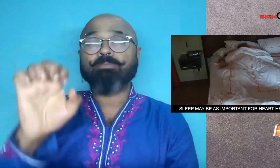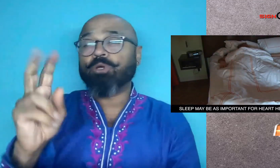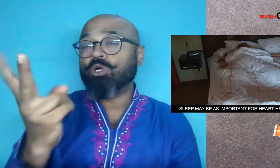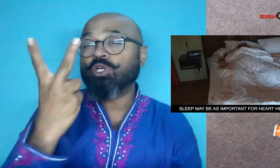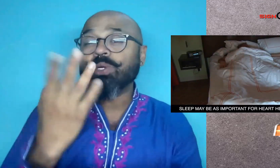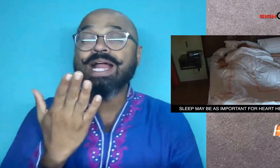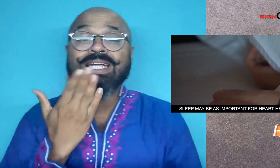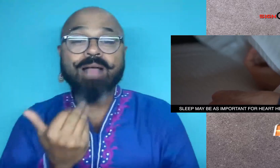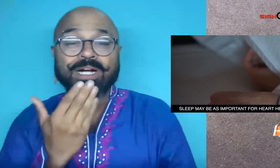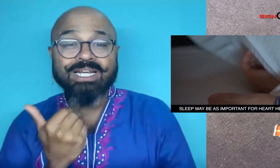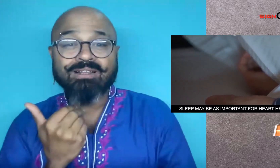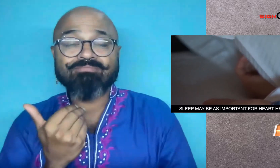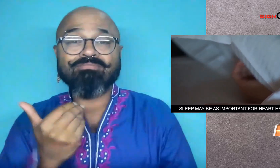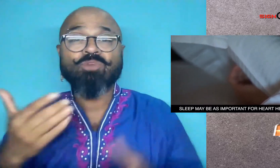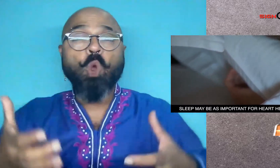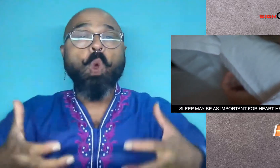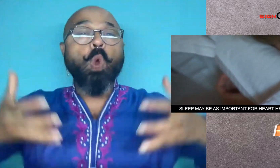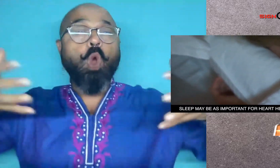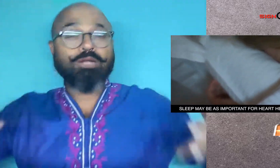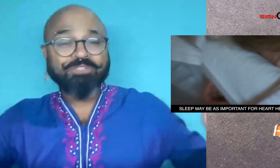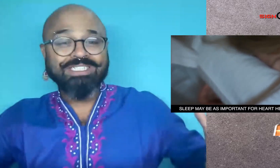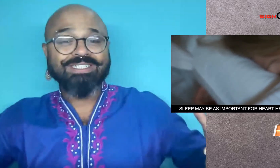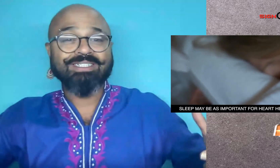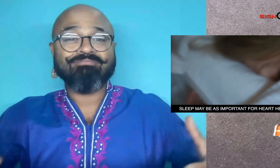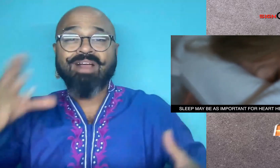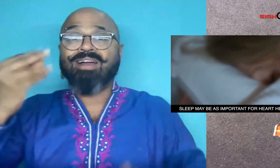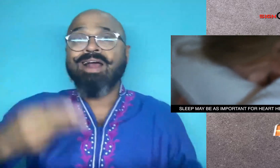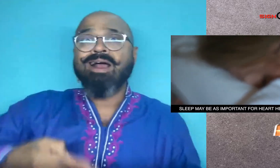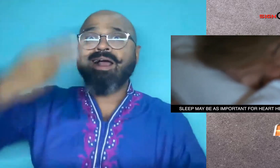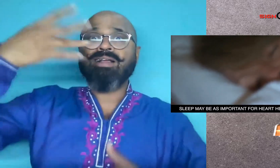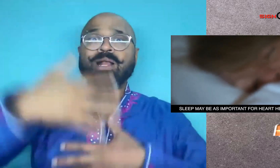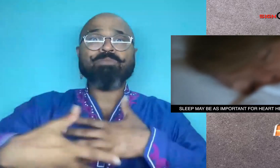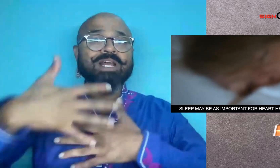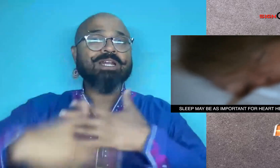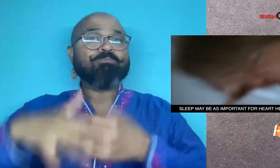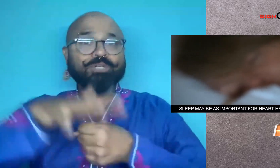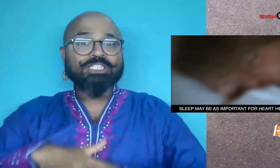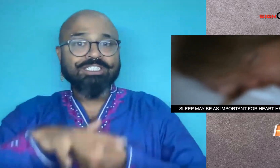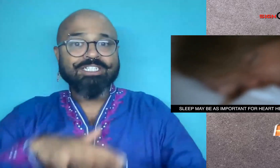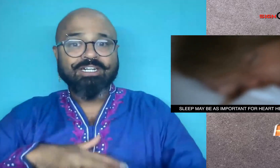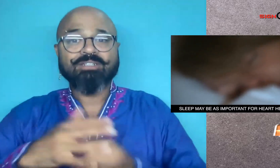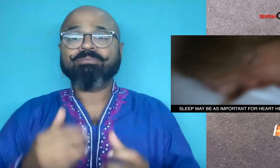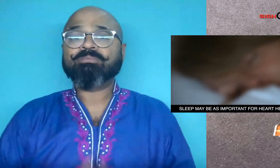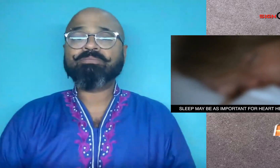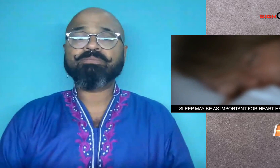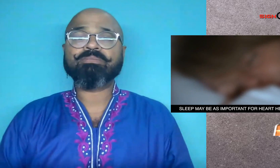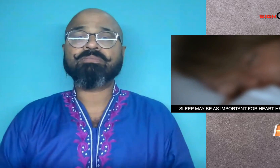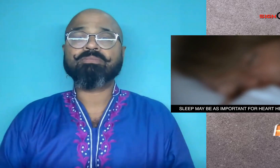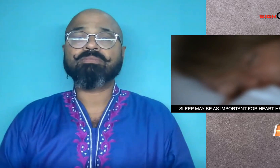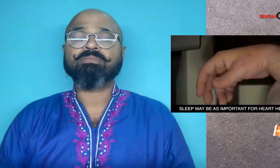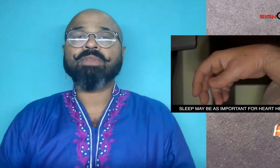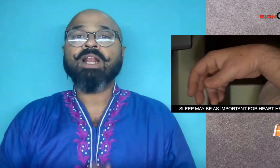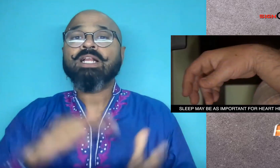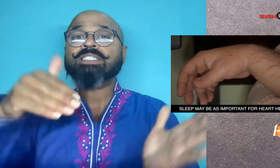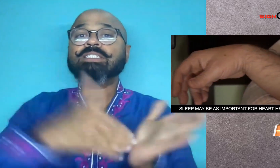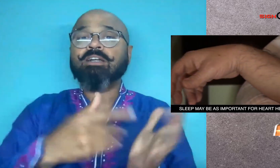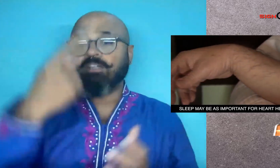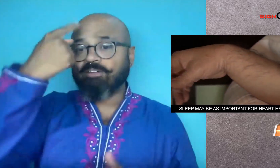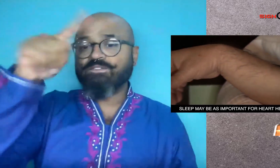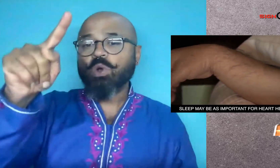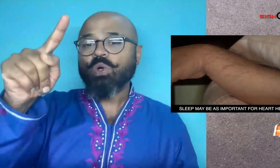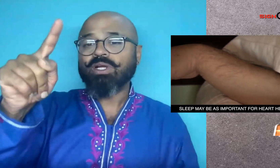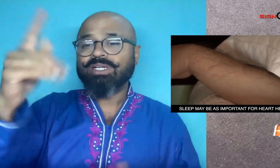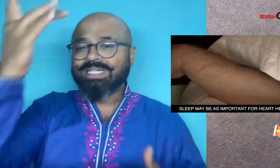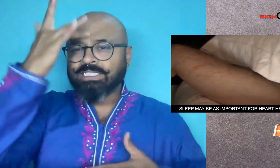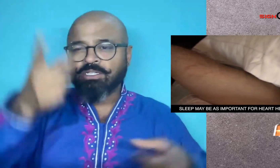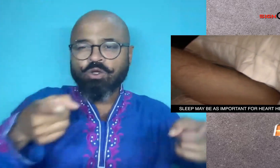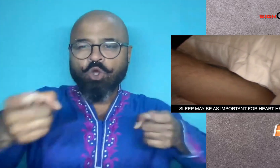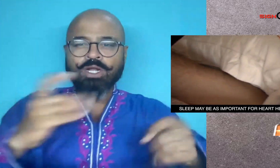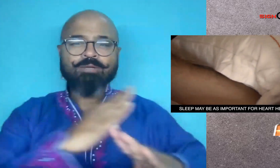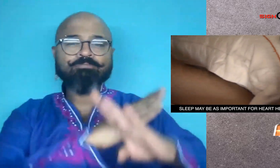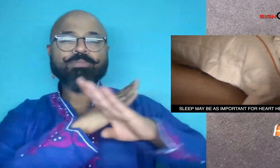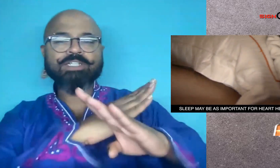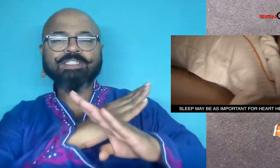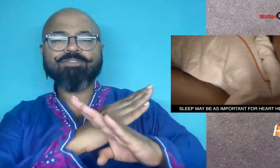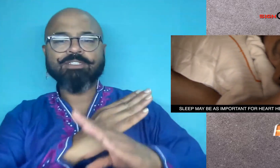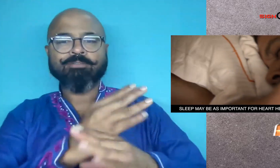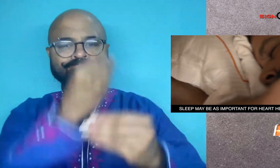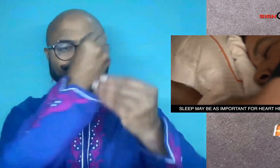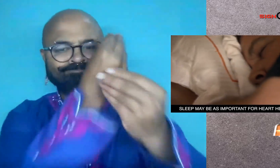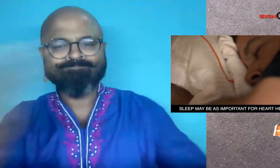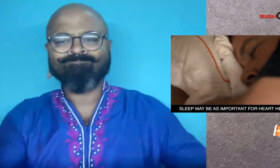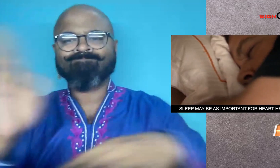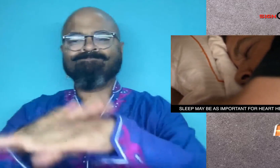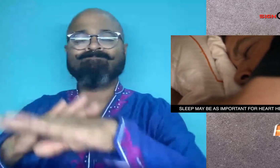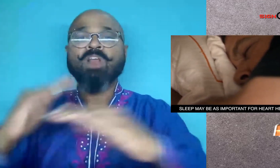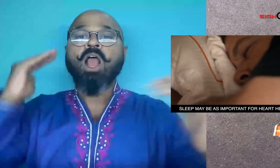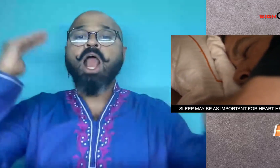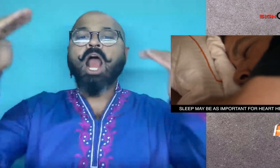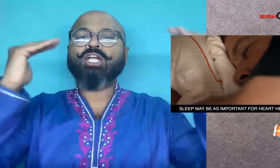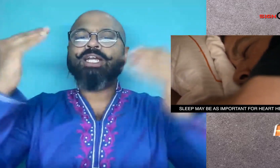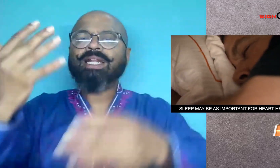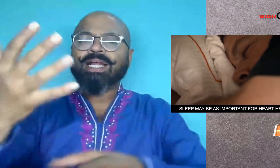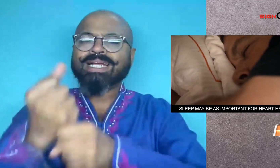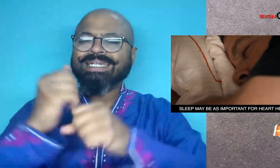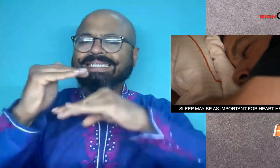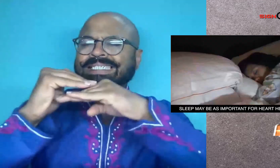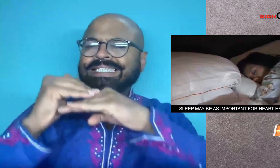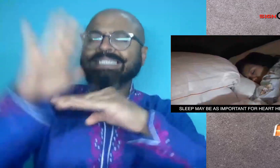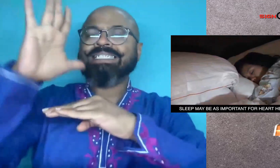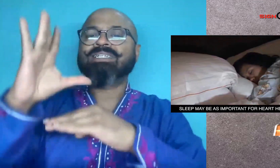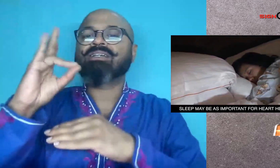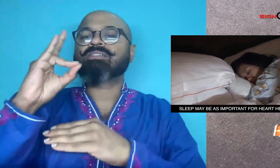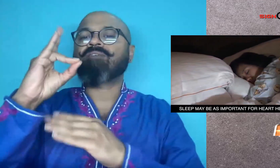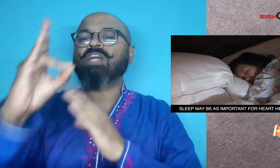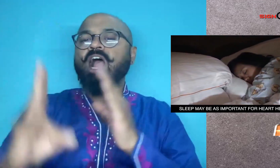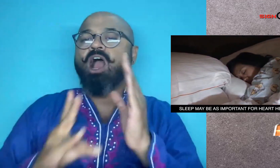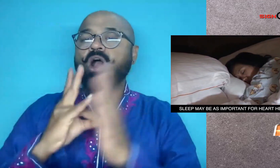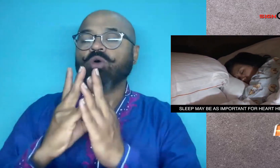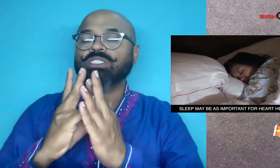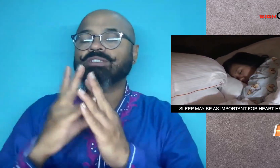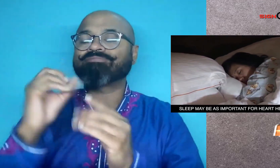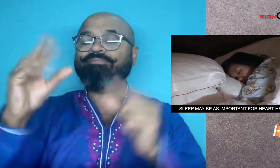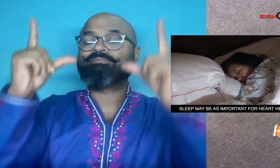issues -- including type-two diabetes, obesity and high blood pressure